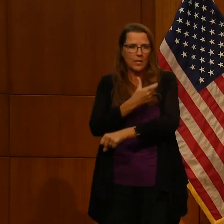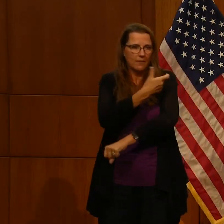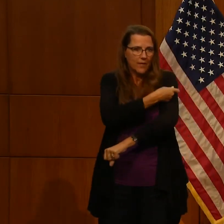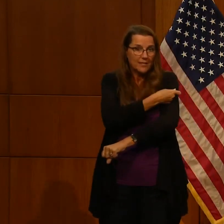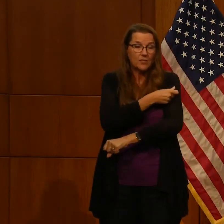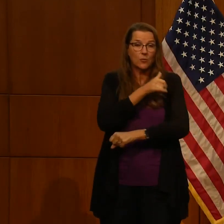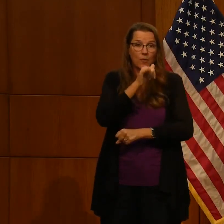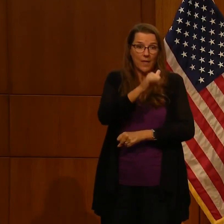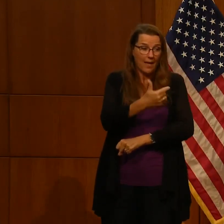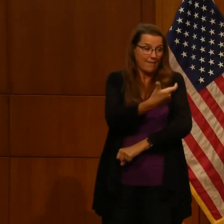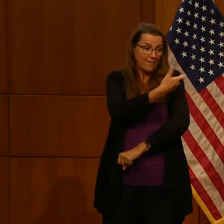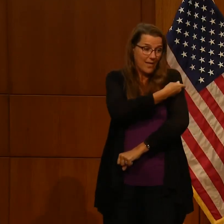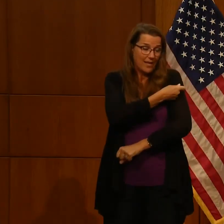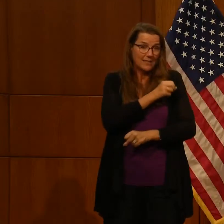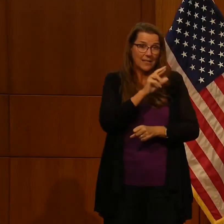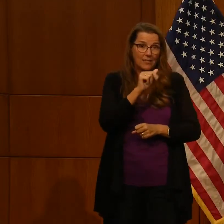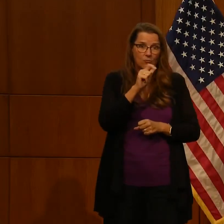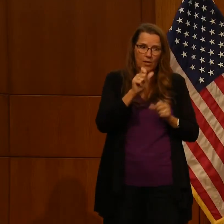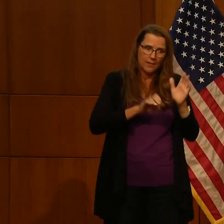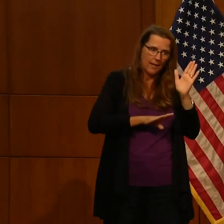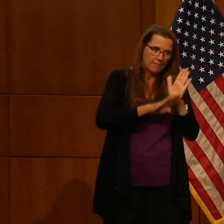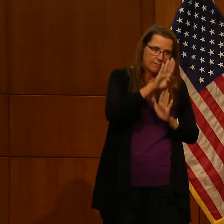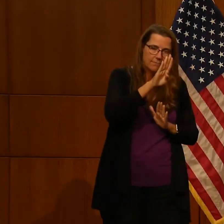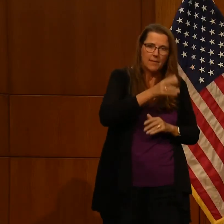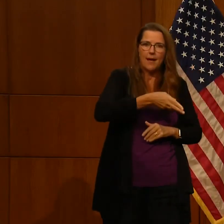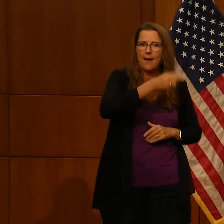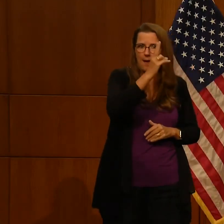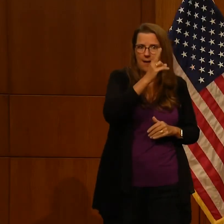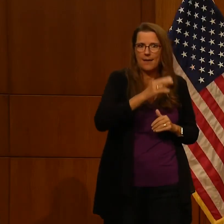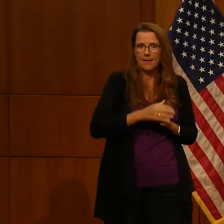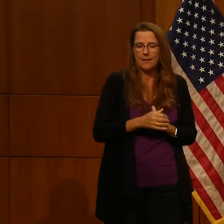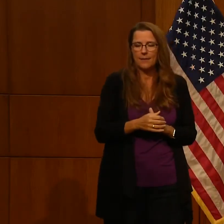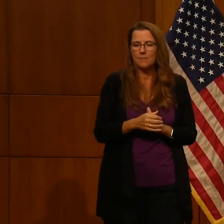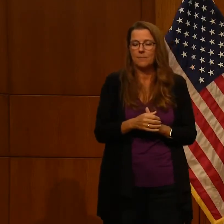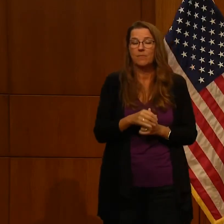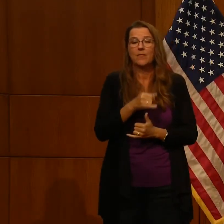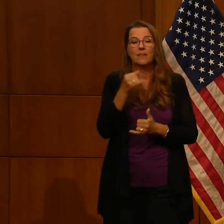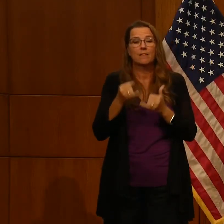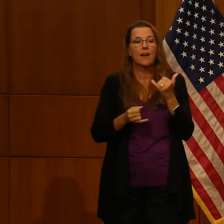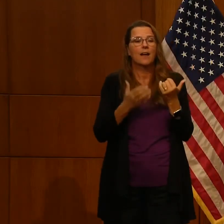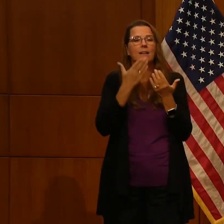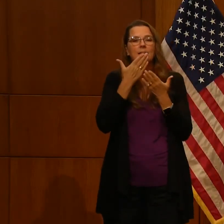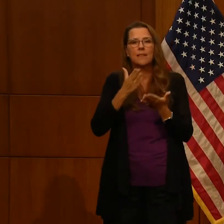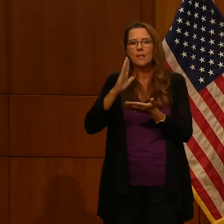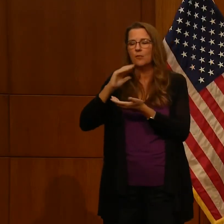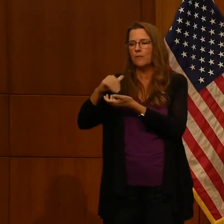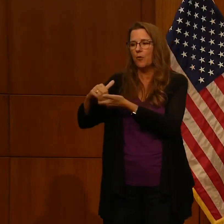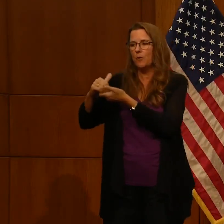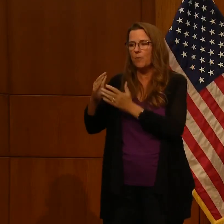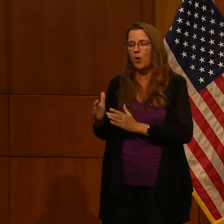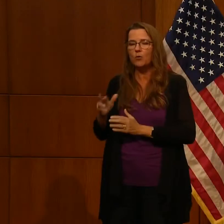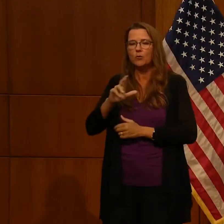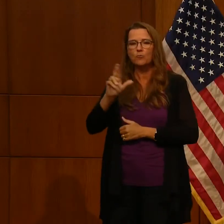FOR OUR CHILDREN AND FOR OUR FAMILIES SO THAT WE CAN GET THAT VACCINATION RATE AS HIGH